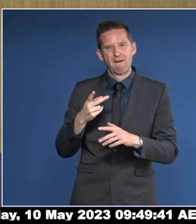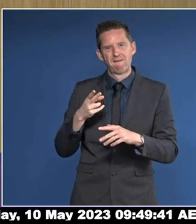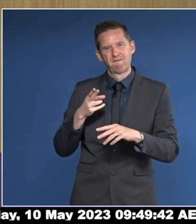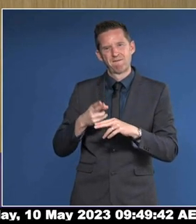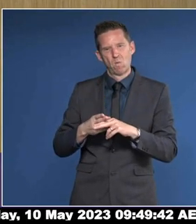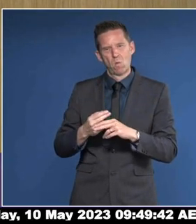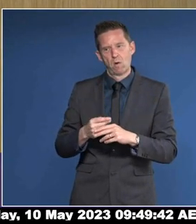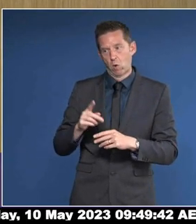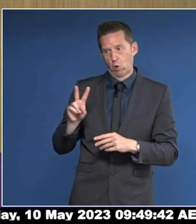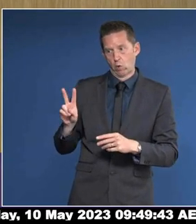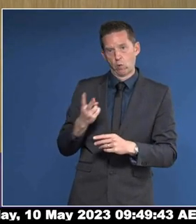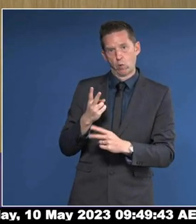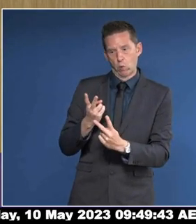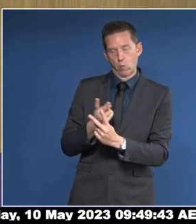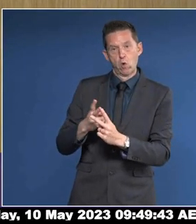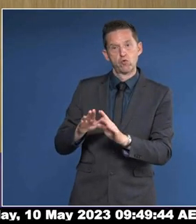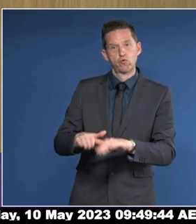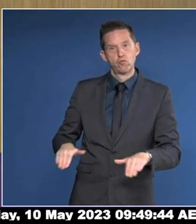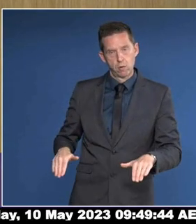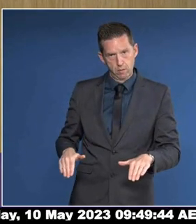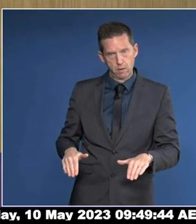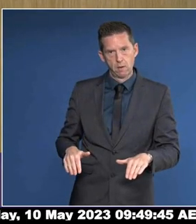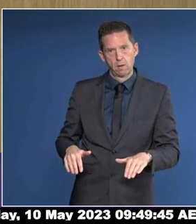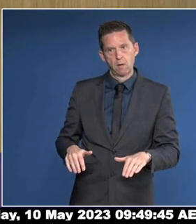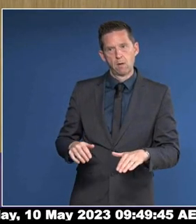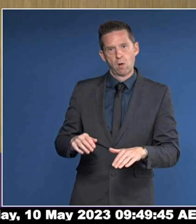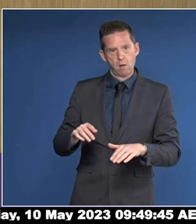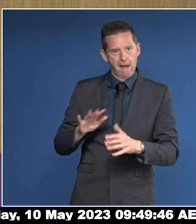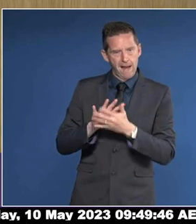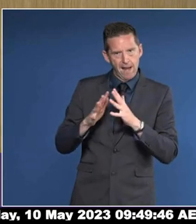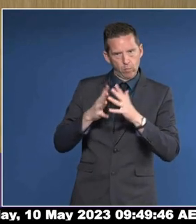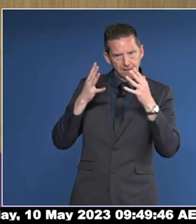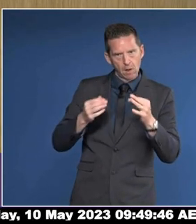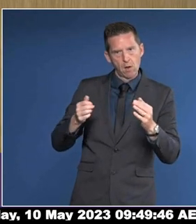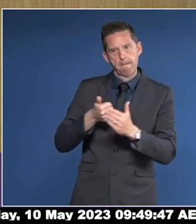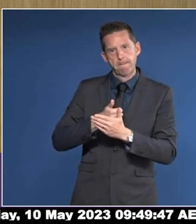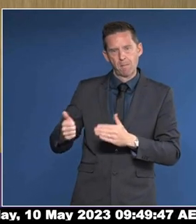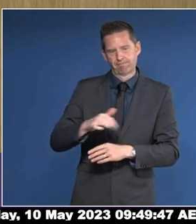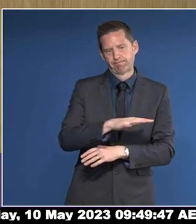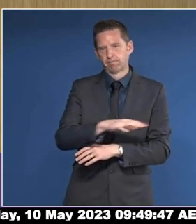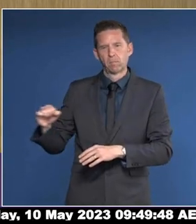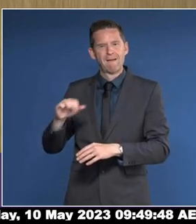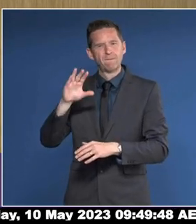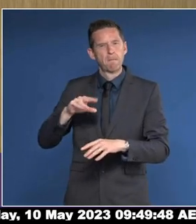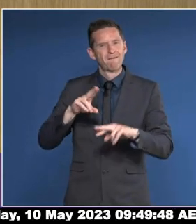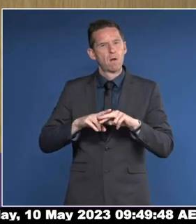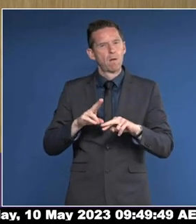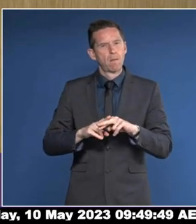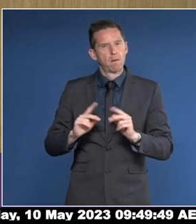children, when they were children, to be permanently removed from Paul Barrett? What would it have taken? DR CRAWFORD: We would have needed to have gone before a